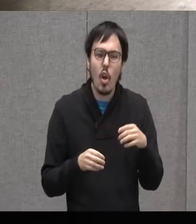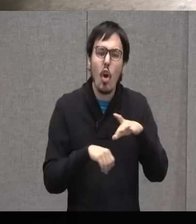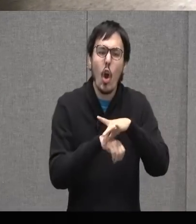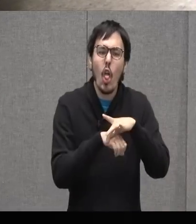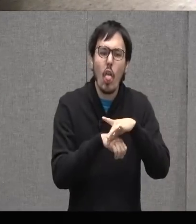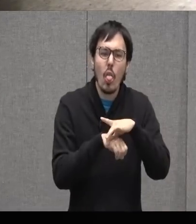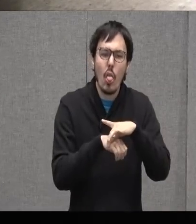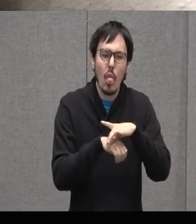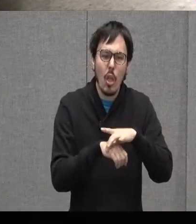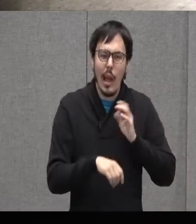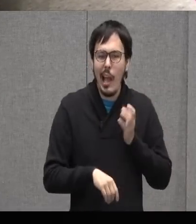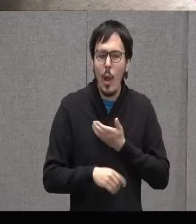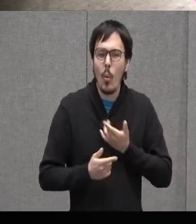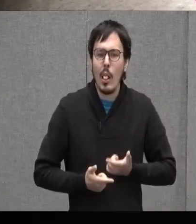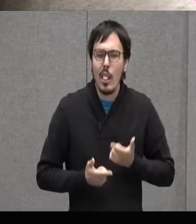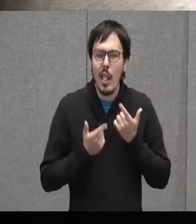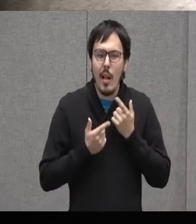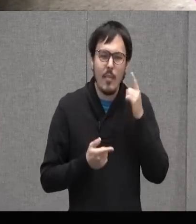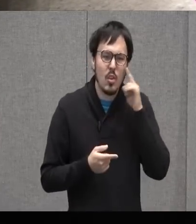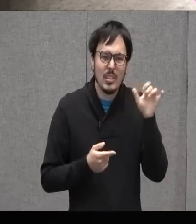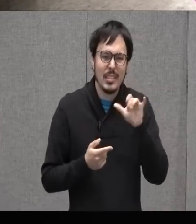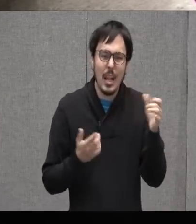and put them in to the golden records.